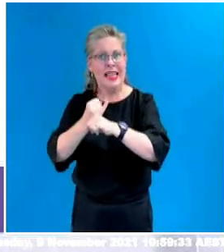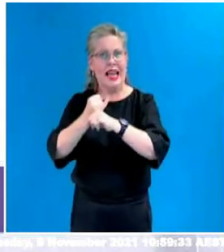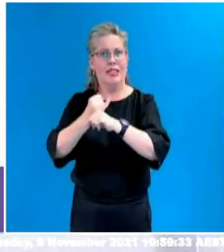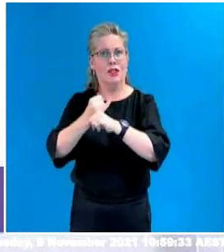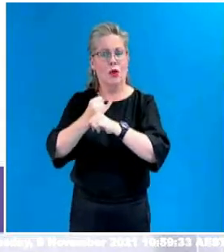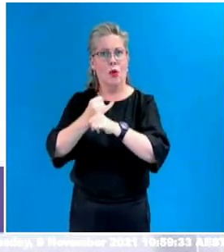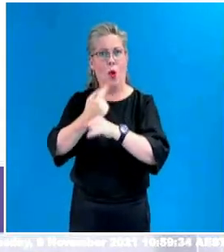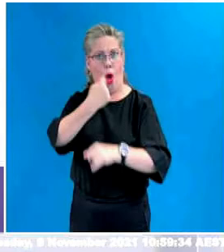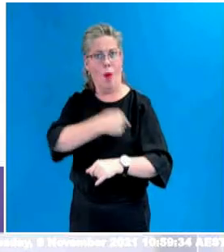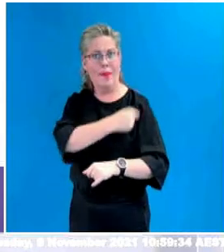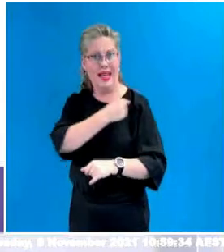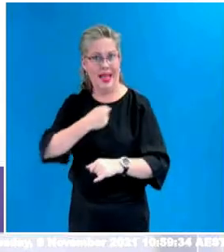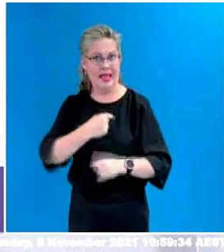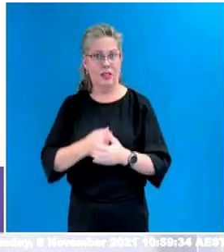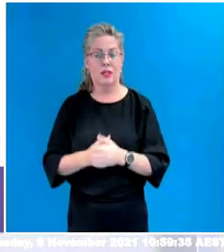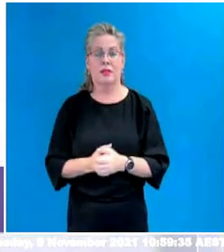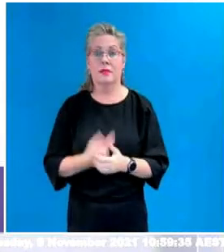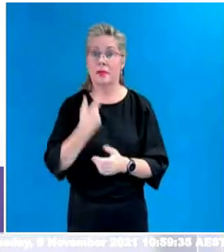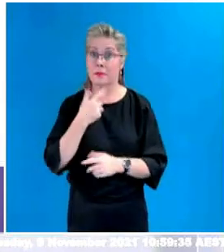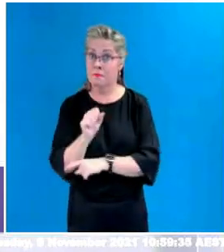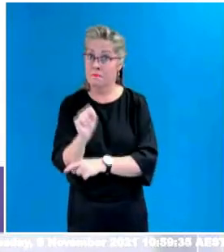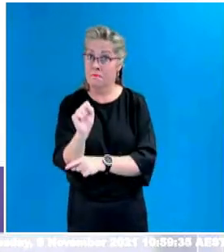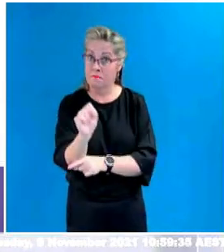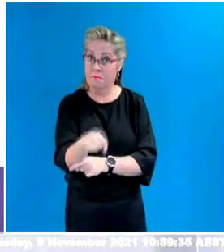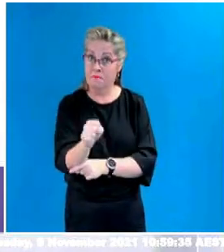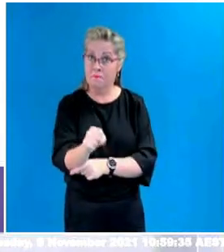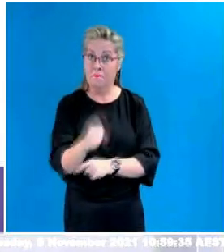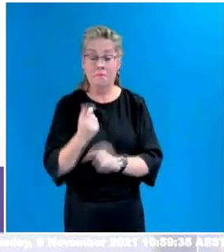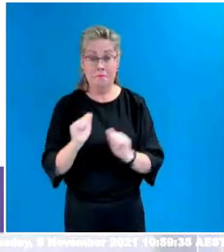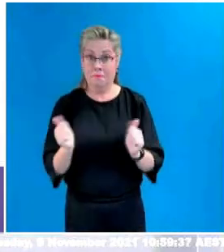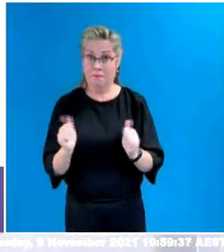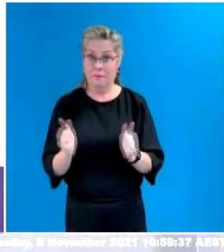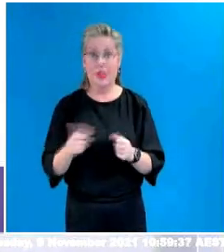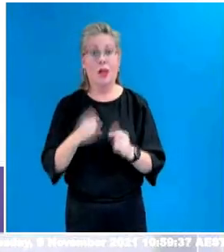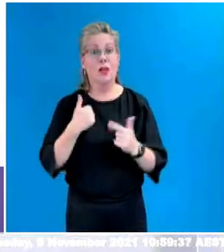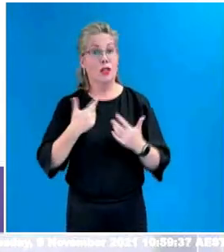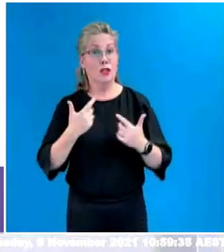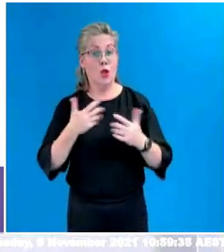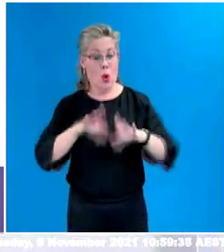Yes, that's right. Australia has a model whereby when we ratify an international treaty, we then